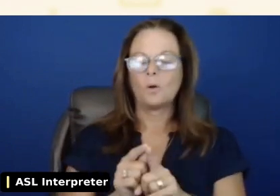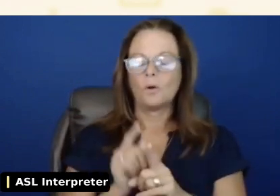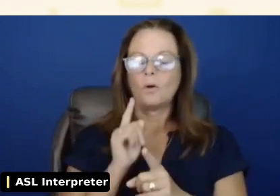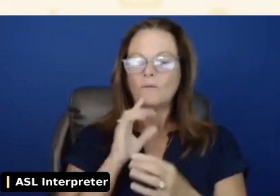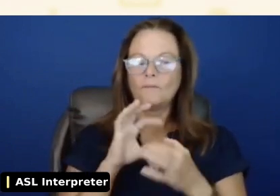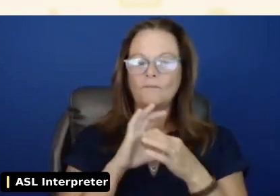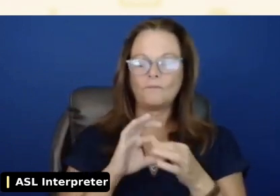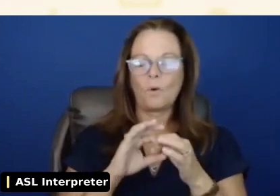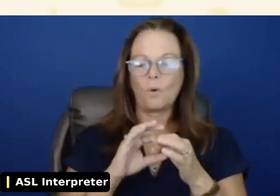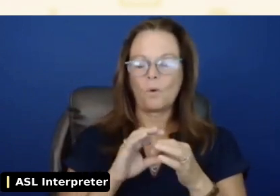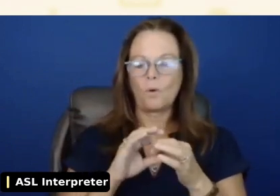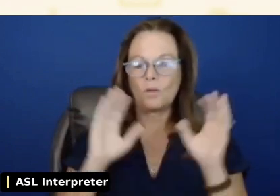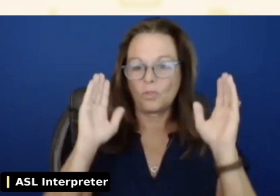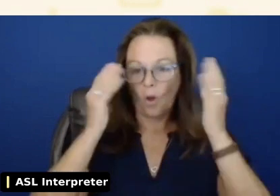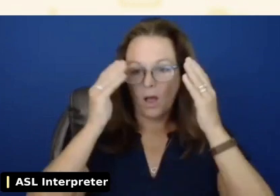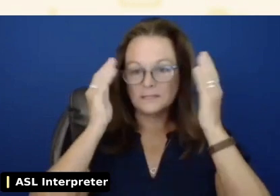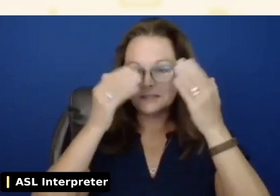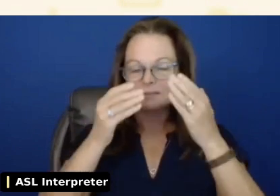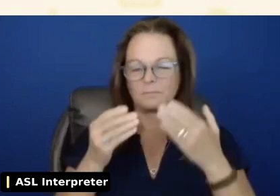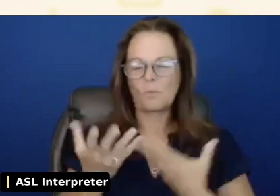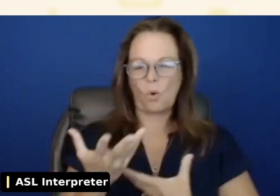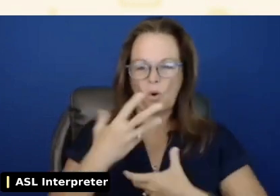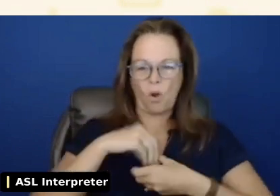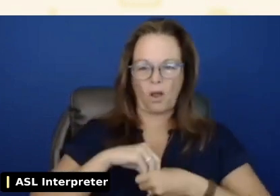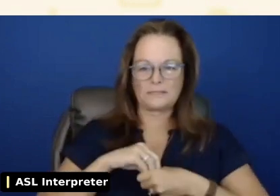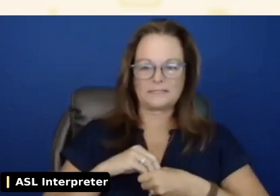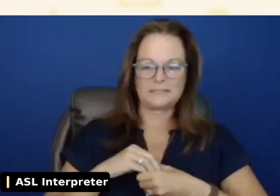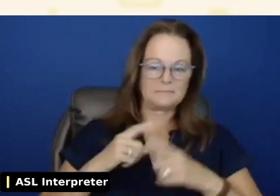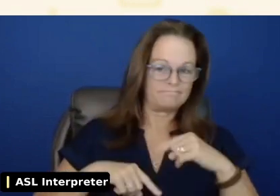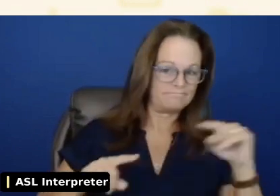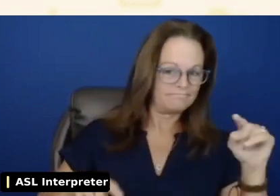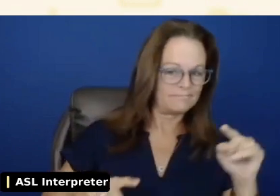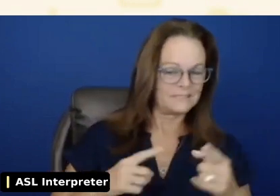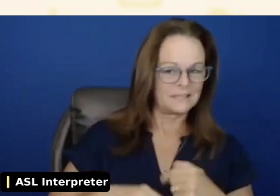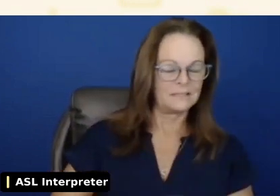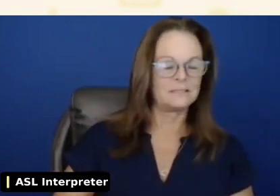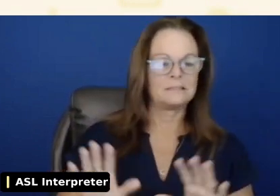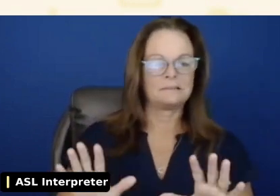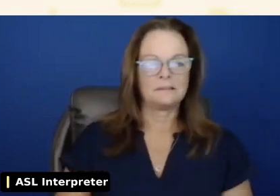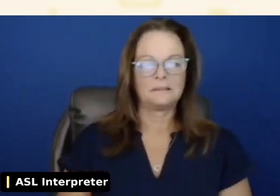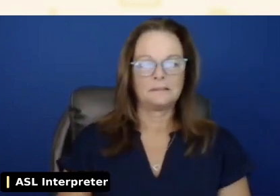There's sensory experiences like social interaction